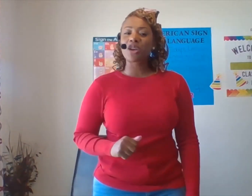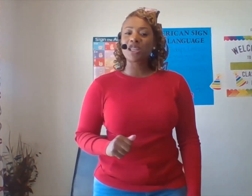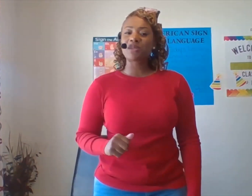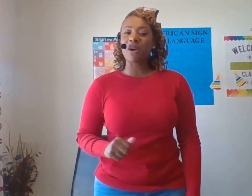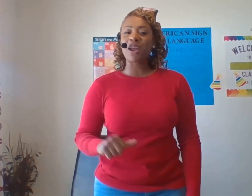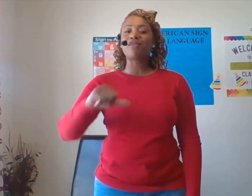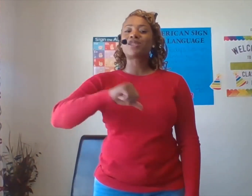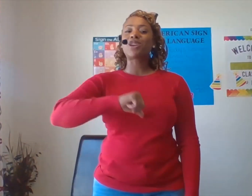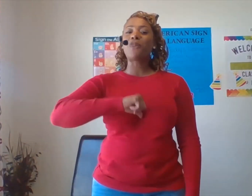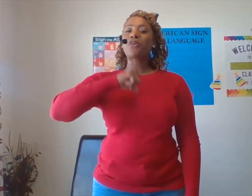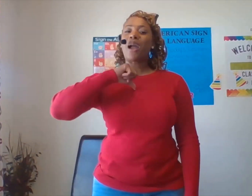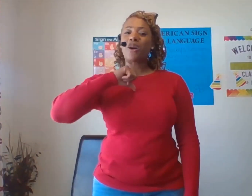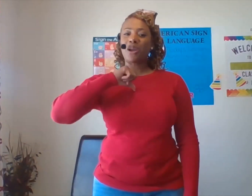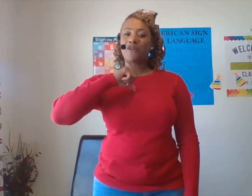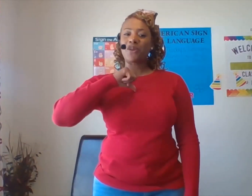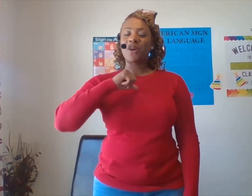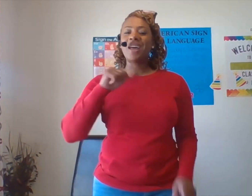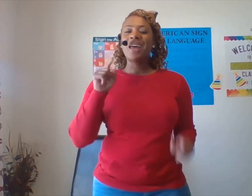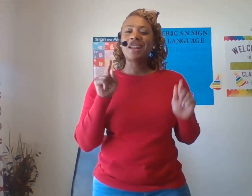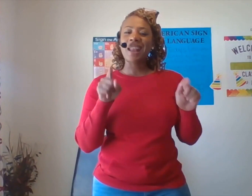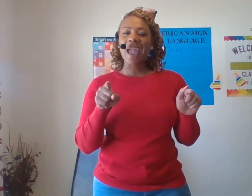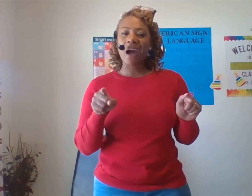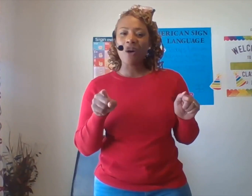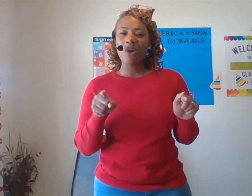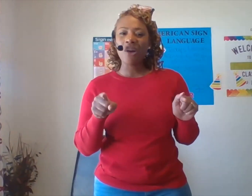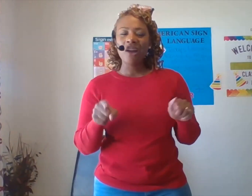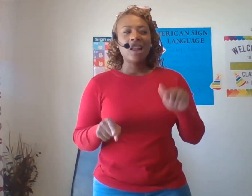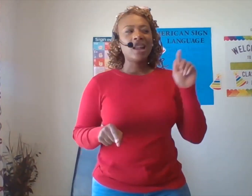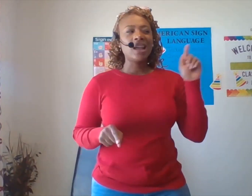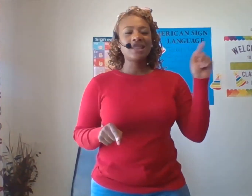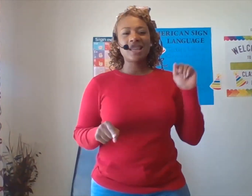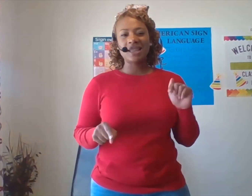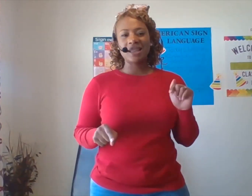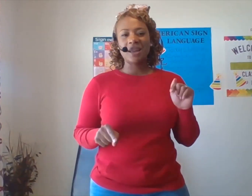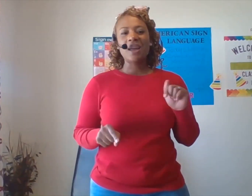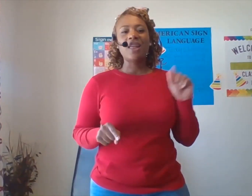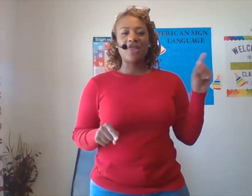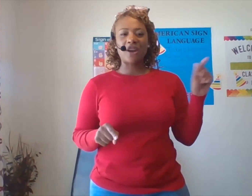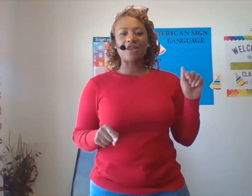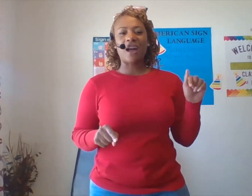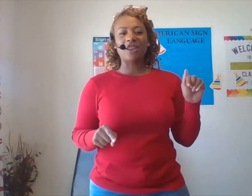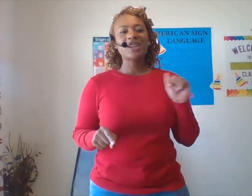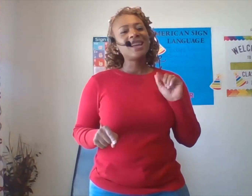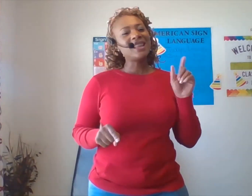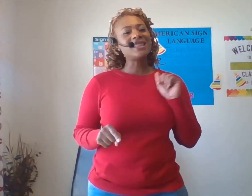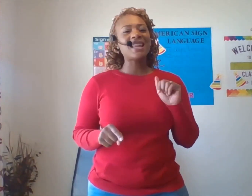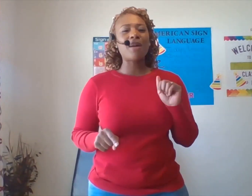really smart and I'm so proud of you now let's test their knowledge let's see how